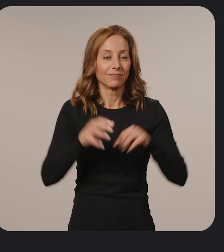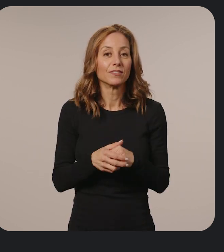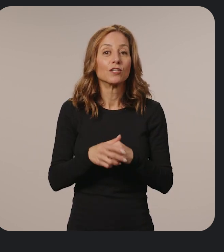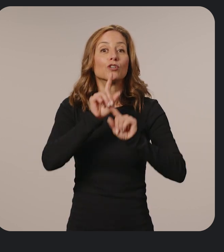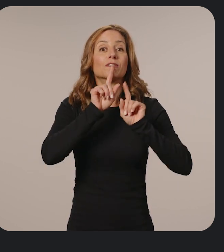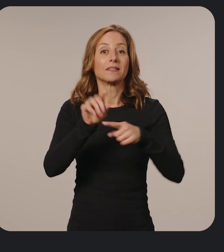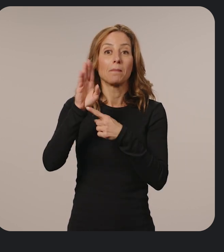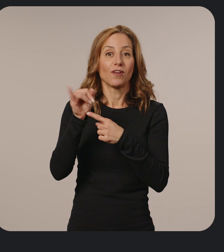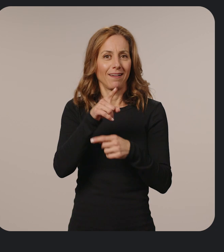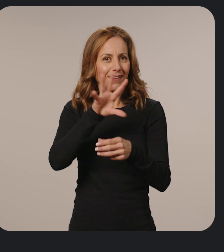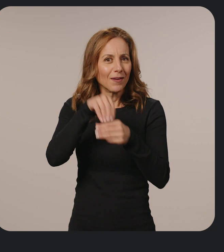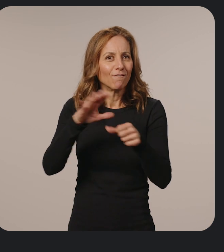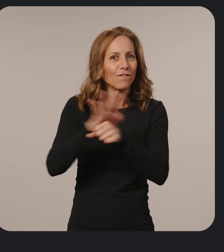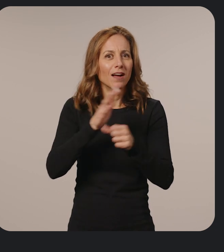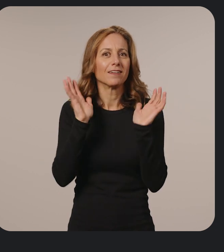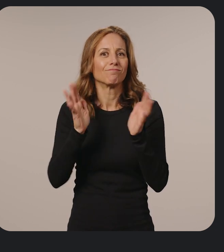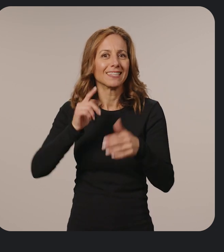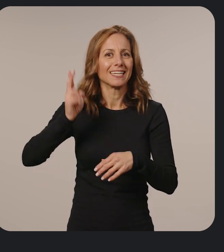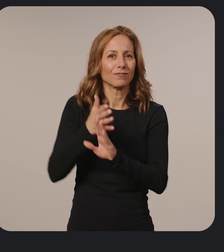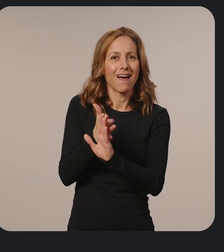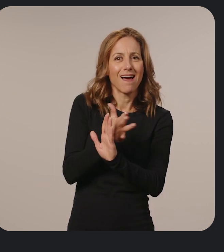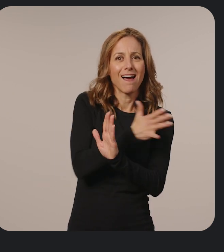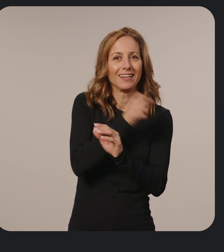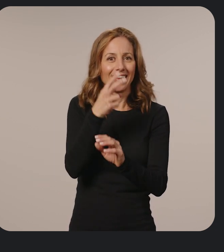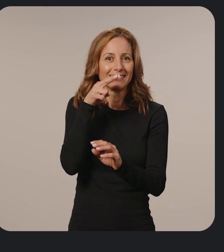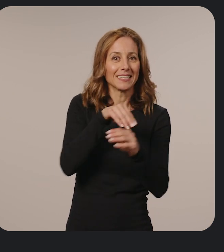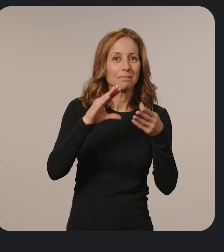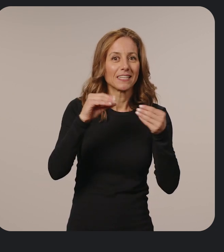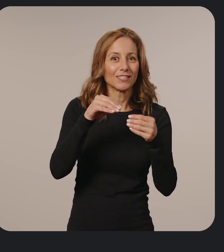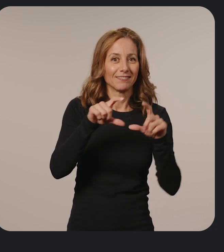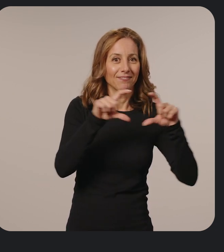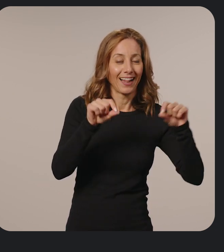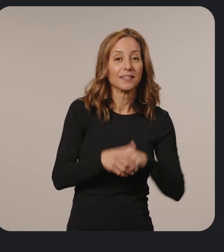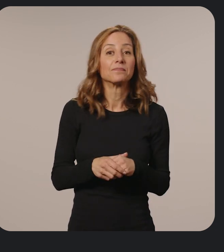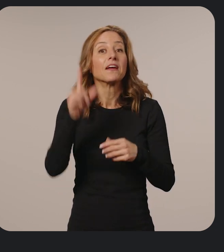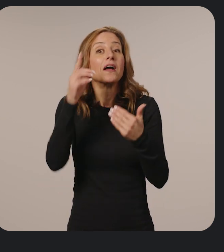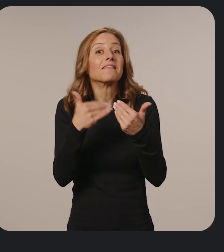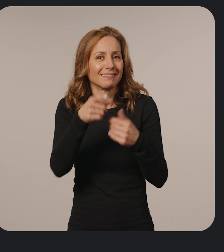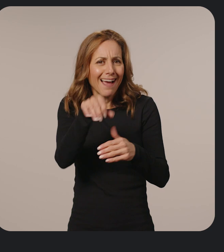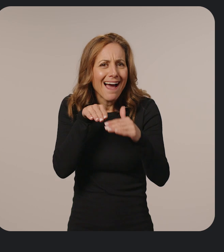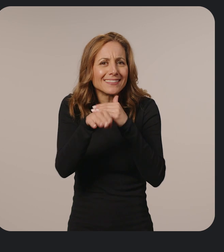which you can see in the messages field. And for convenience, you can access the latest response by calling last.